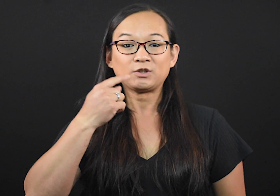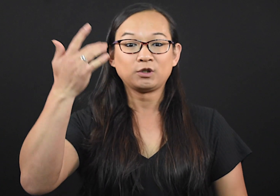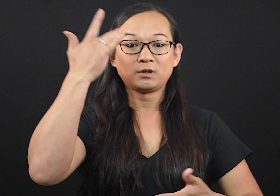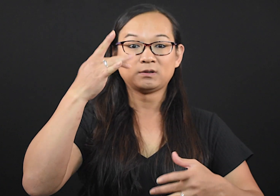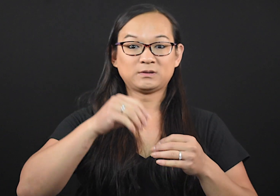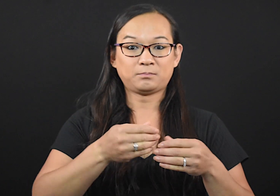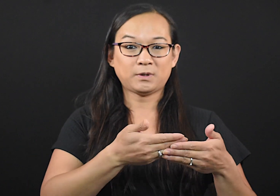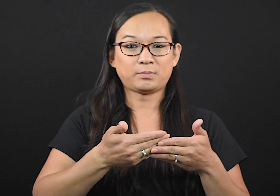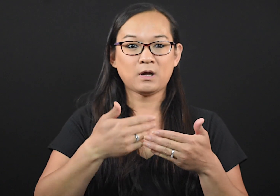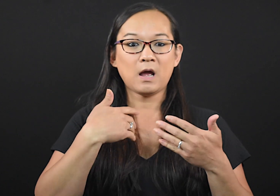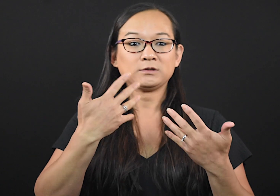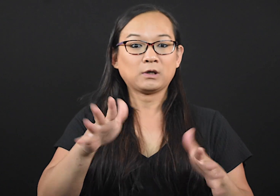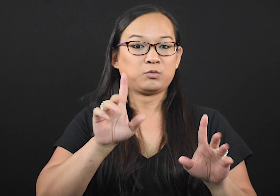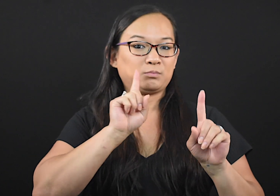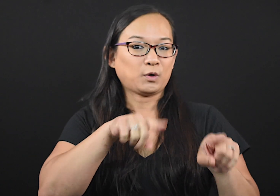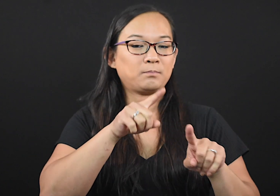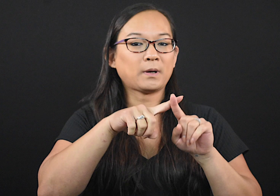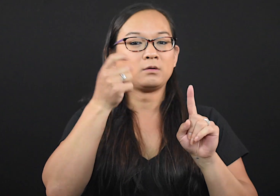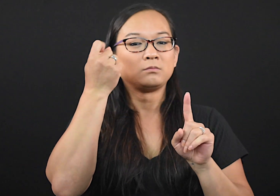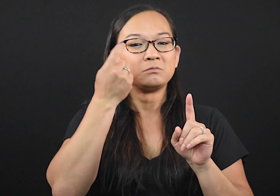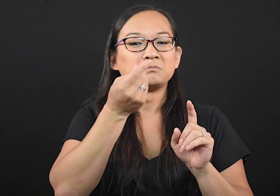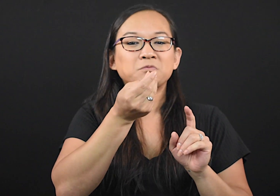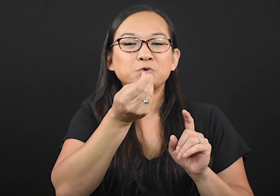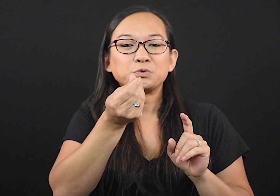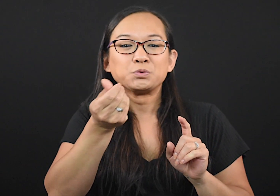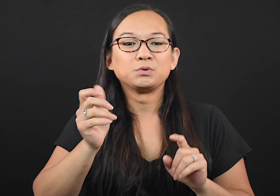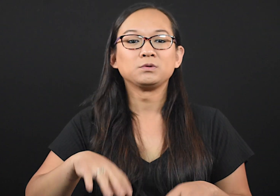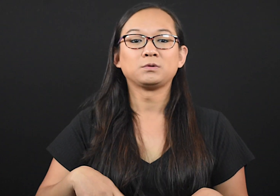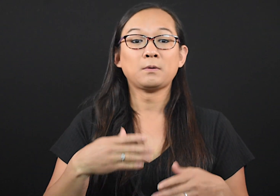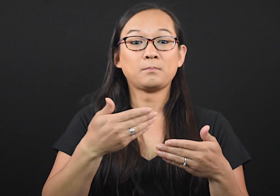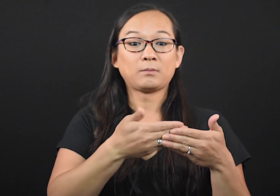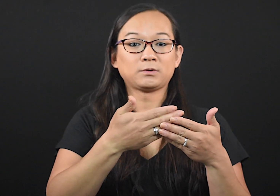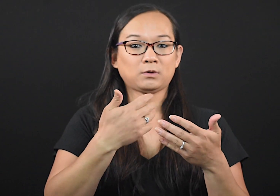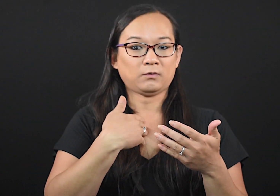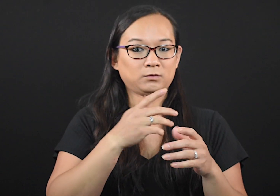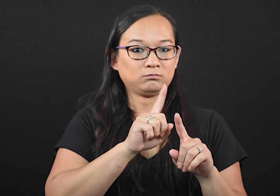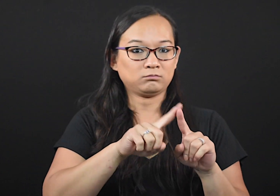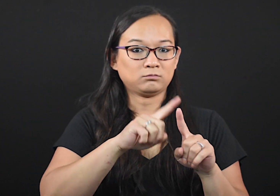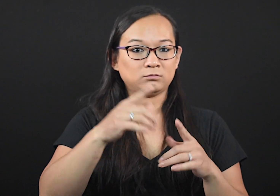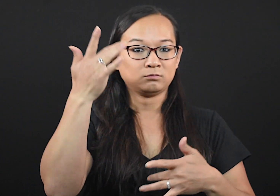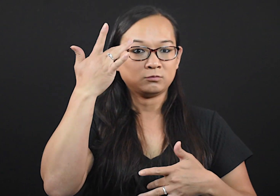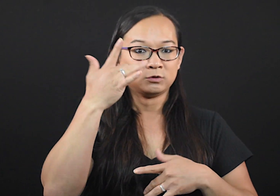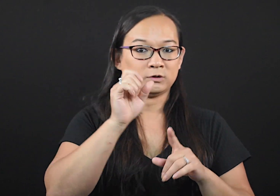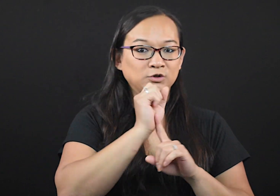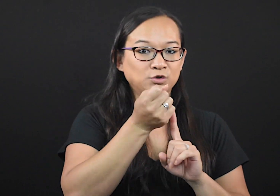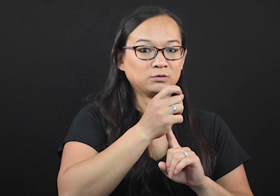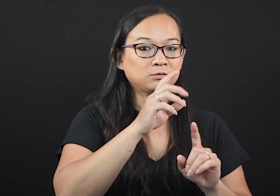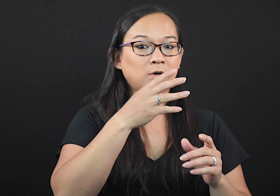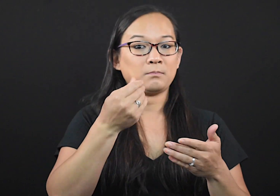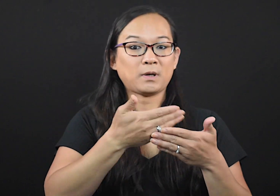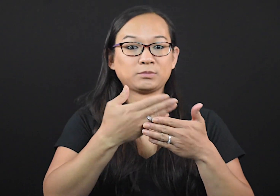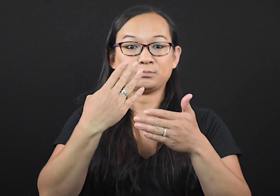family, and their staff from COVID-19. ● Severe illness in babies has been reported but appears to be rare. Babies with underlying medical